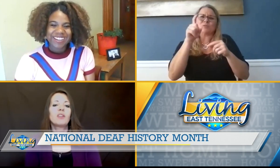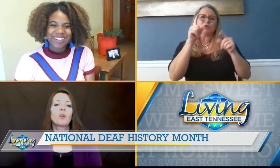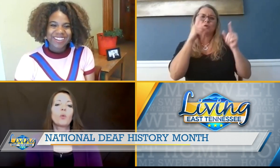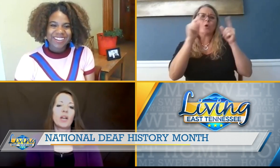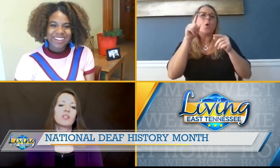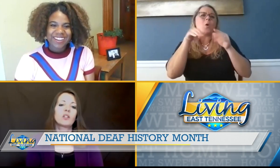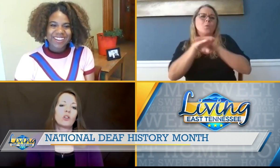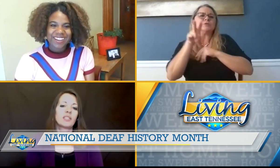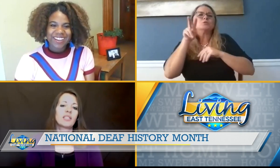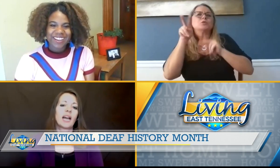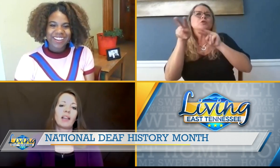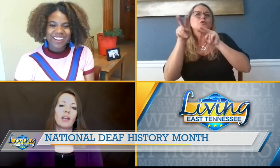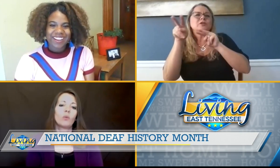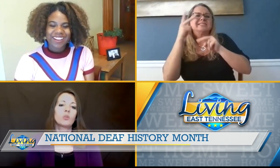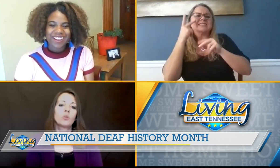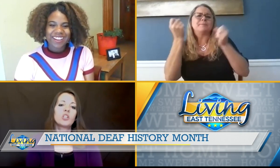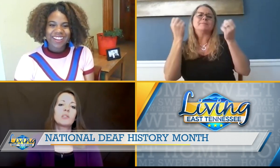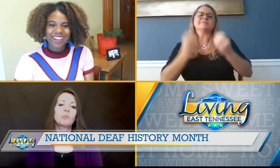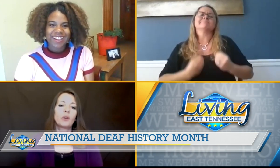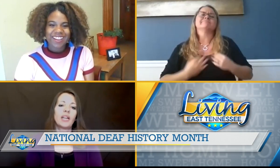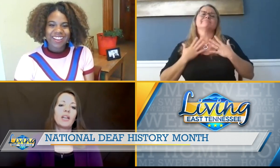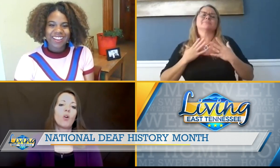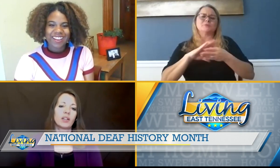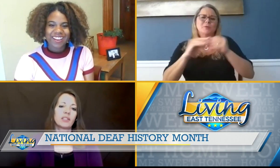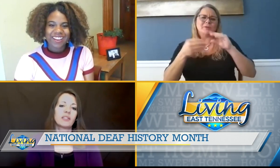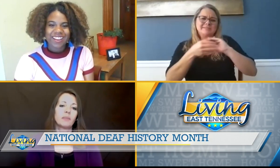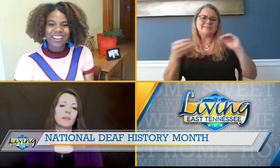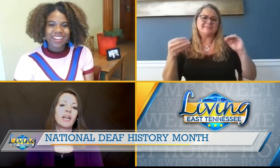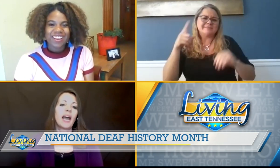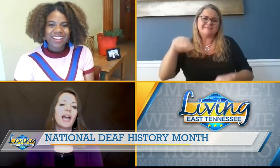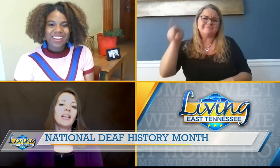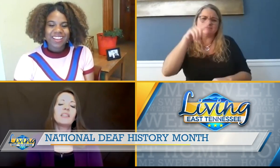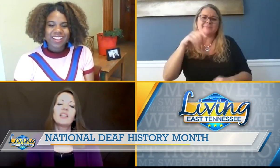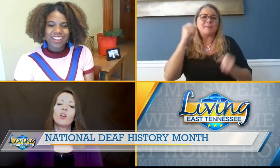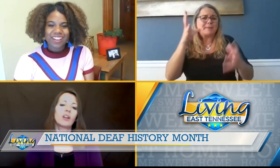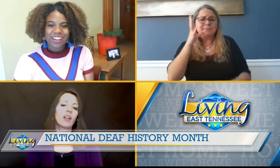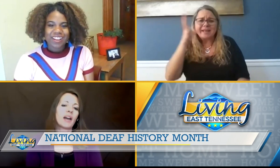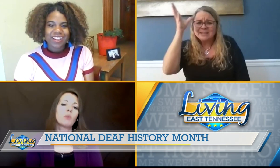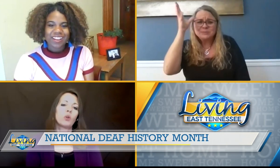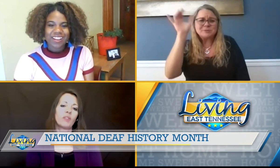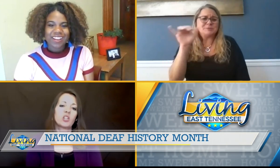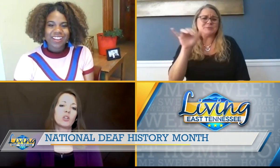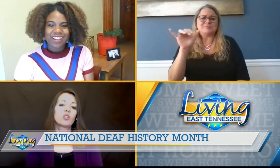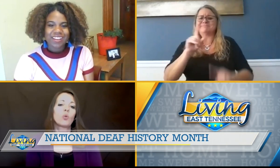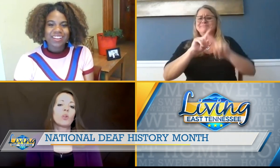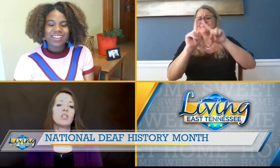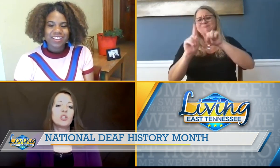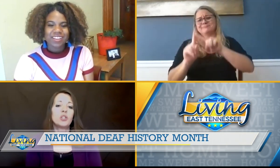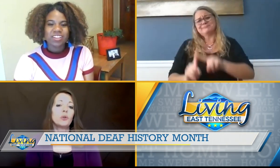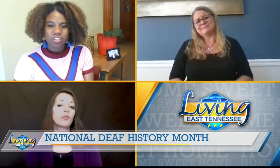SIGN IS ONE AVENUE. YOU WILL SEE A NUMBER OF DIFFERENT PEOPLE WHO HAVE LEARNED ASSIGNMENT WITH BECAUSE OF THEIR FAMILY MEMBERS, BECAUSE OF A WORK IN THE MEDICAL FIELD,